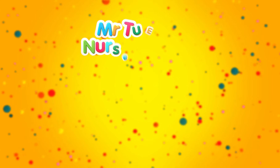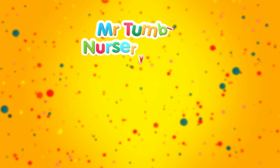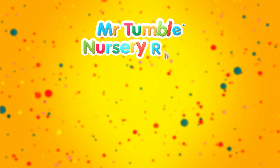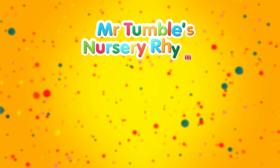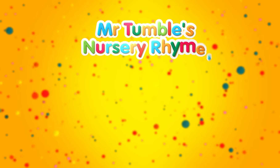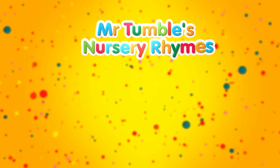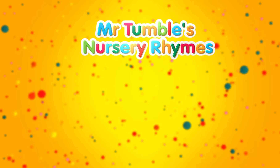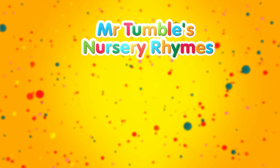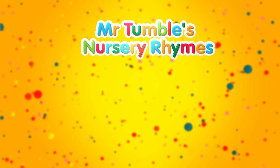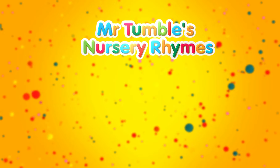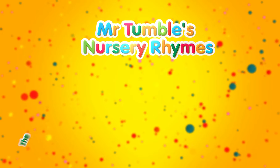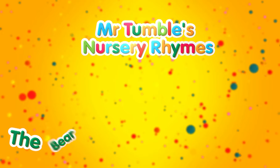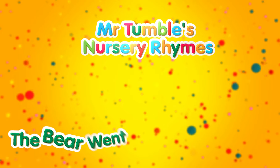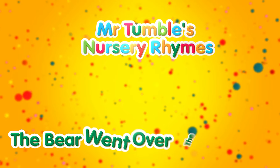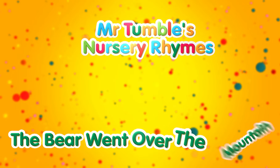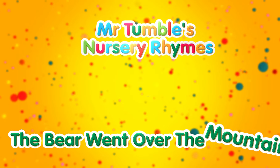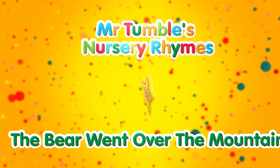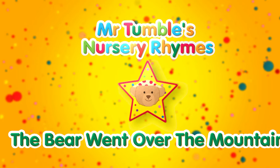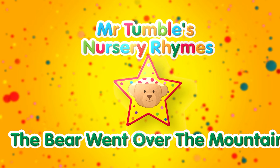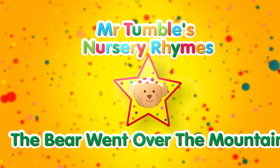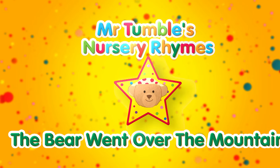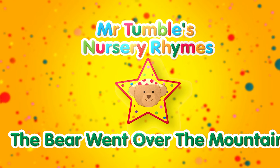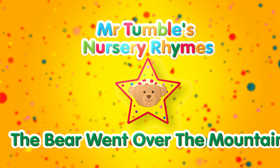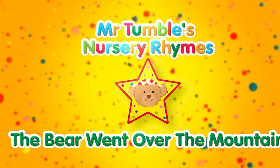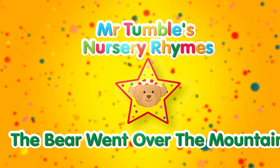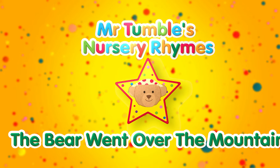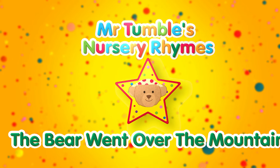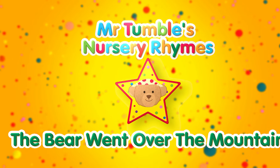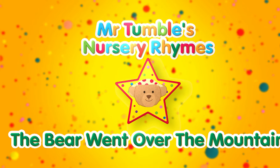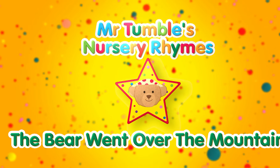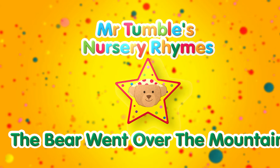Mr Tumble's nursery rhymes the bear went over the mountain